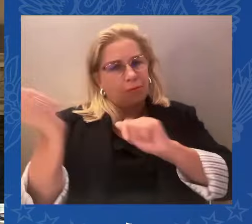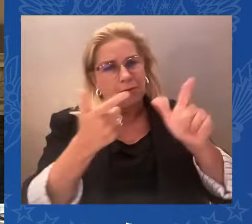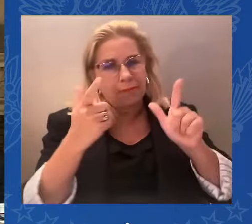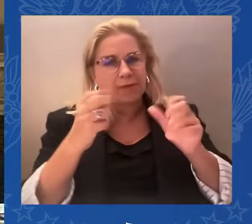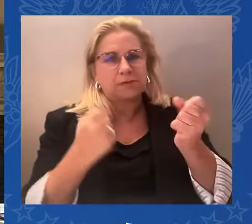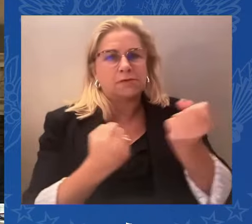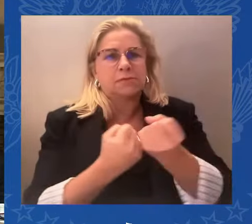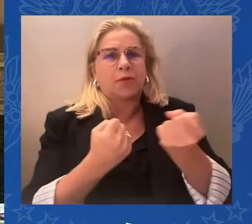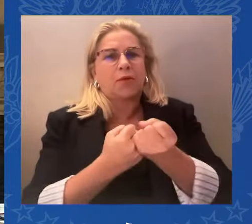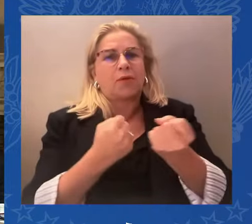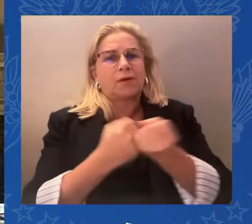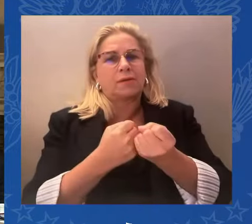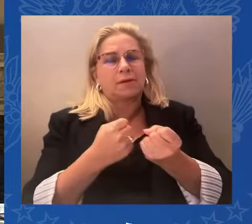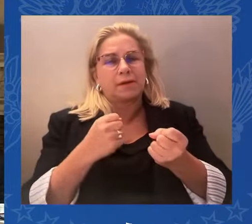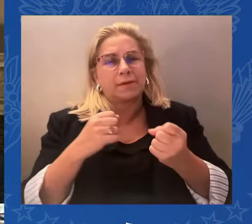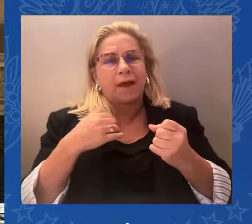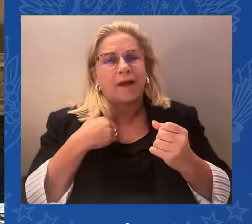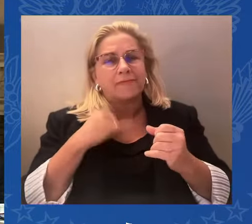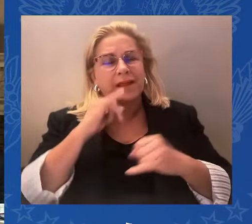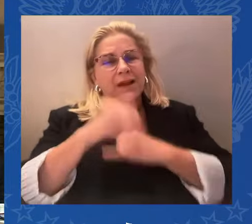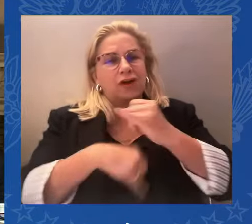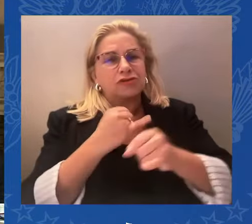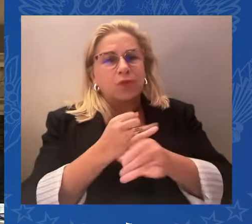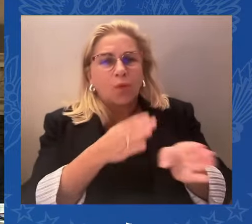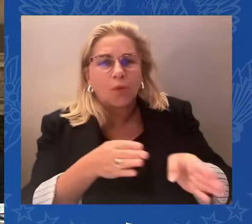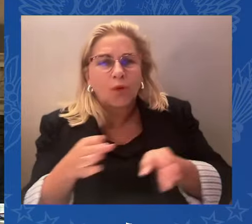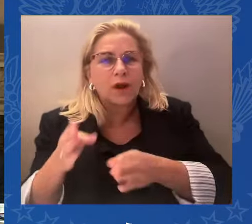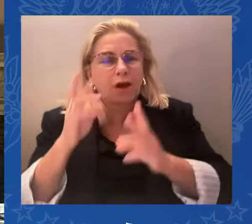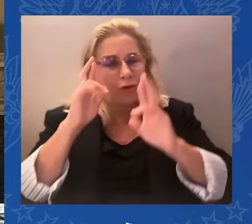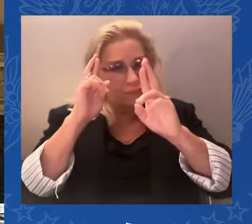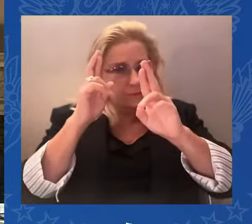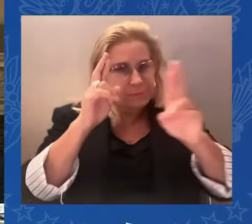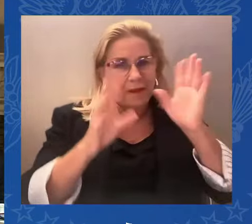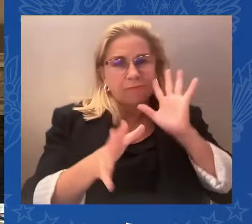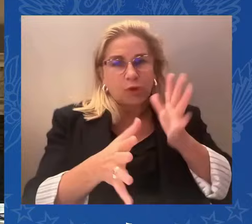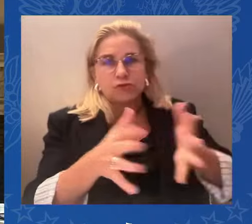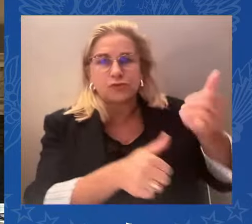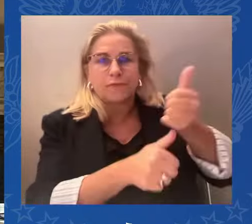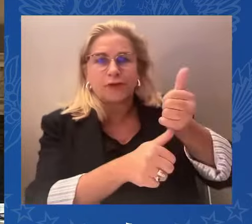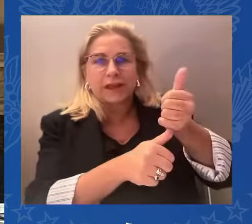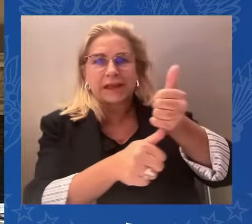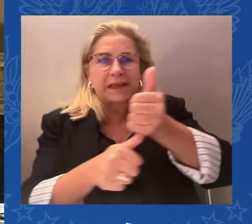and peaceful resolution of all disputes.